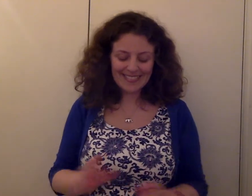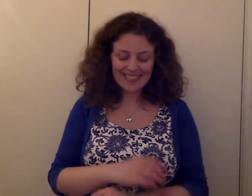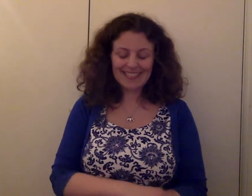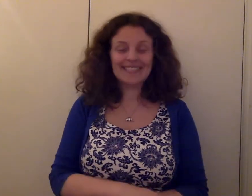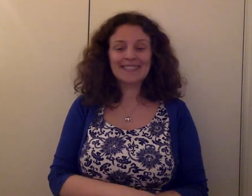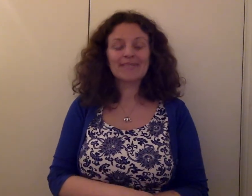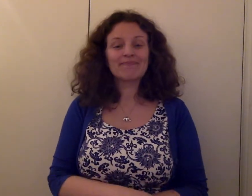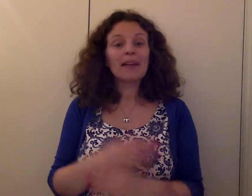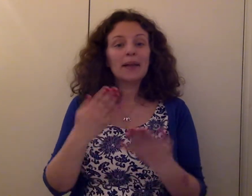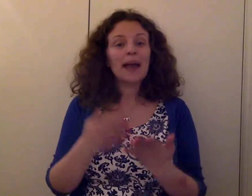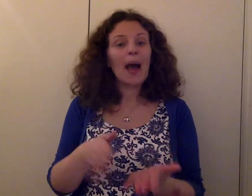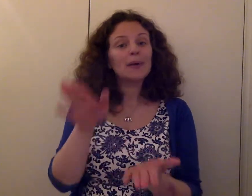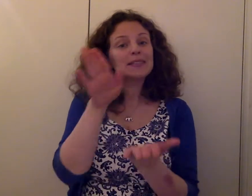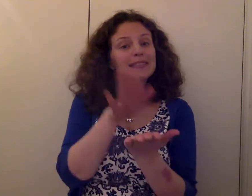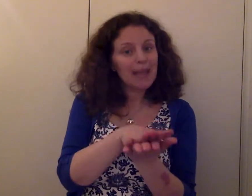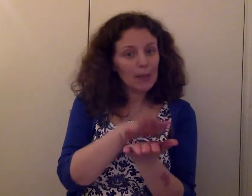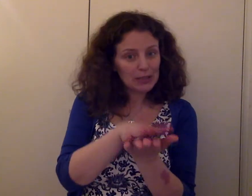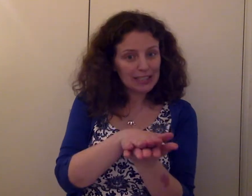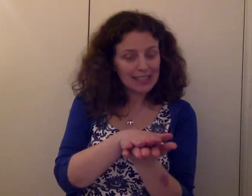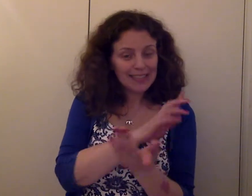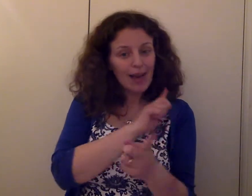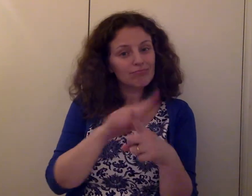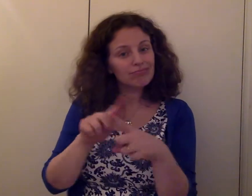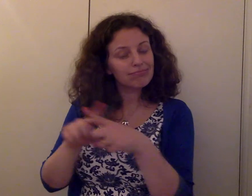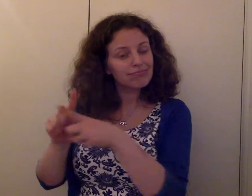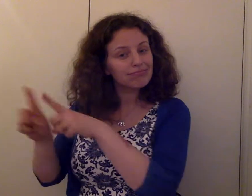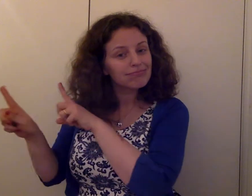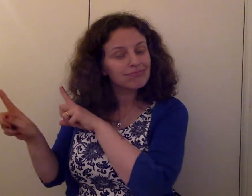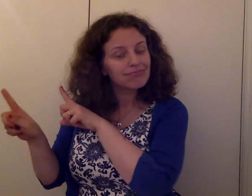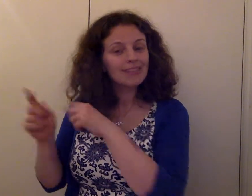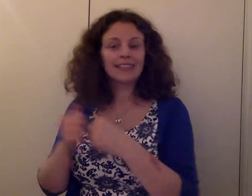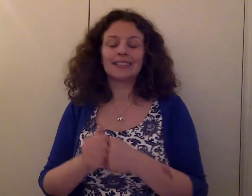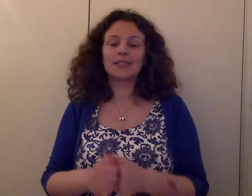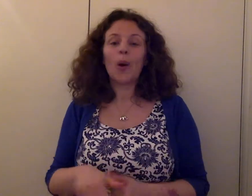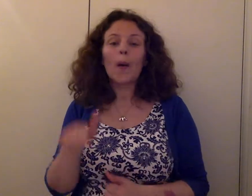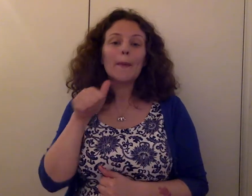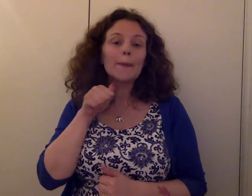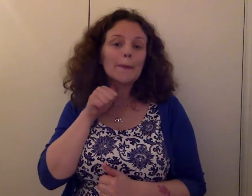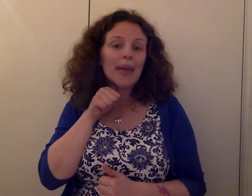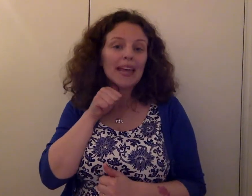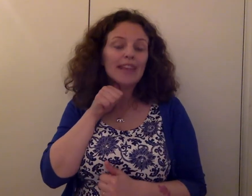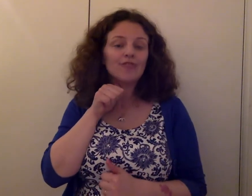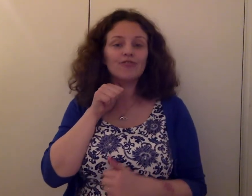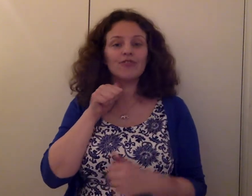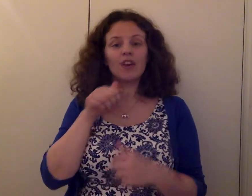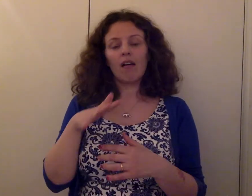Now sandwiches various Beef